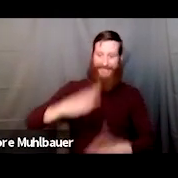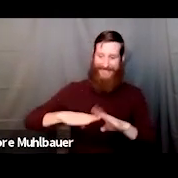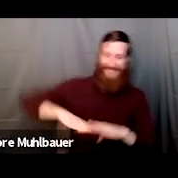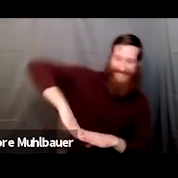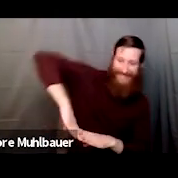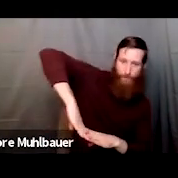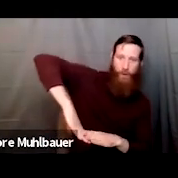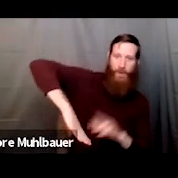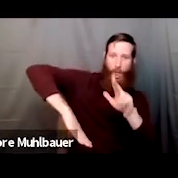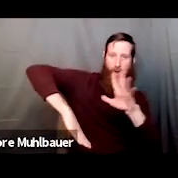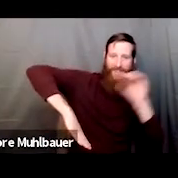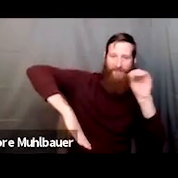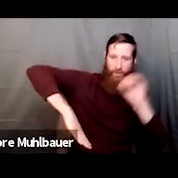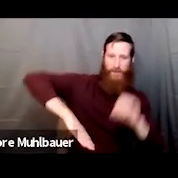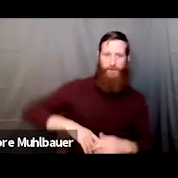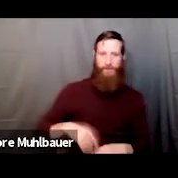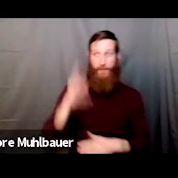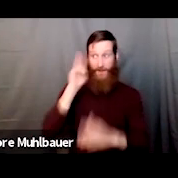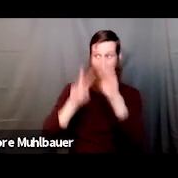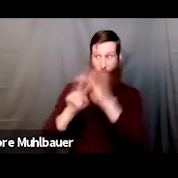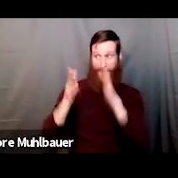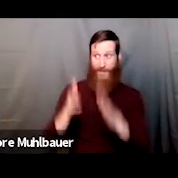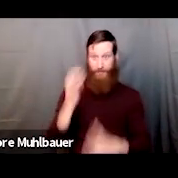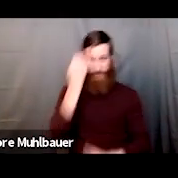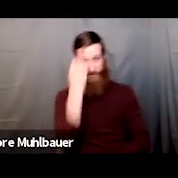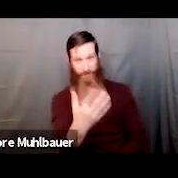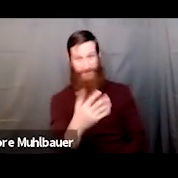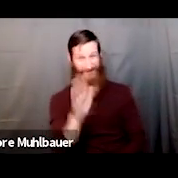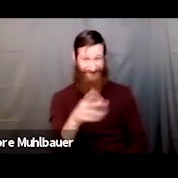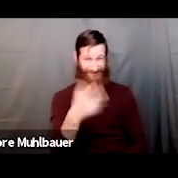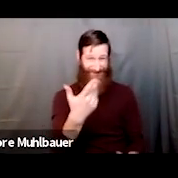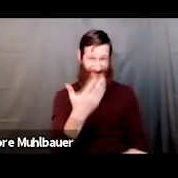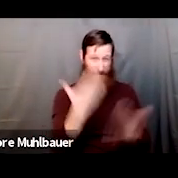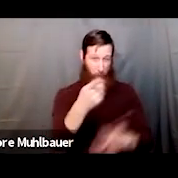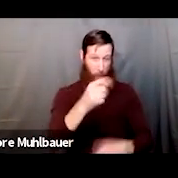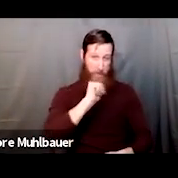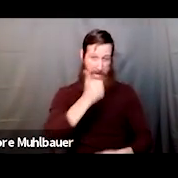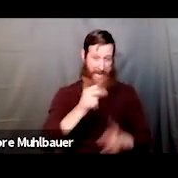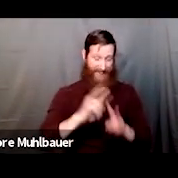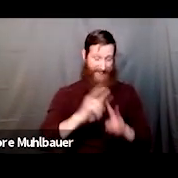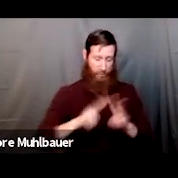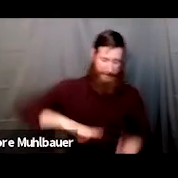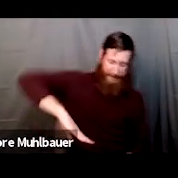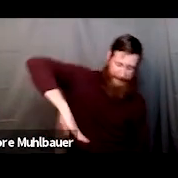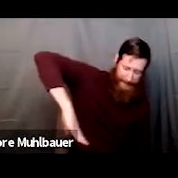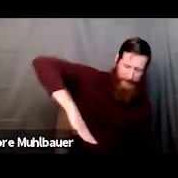That is a really good clue that the forecaster is telling us on that day , hey maybe don't spend time in the super steep areas